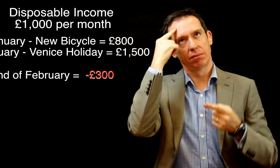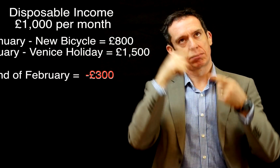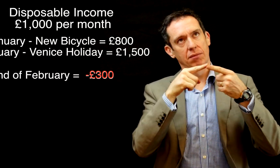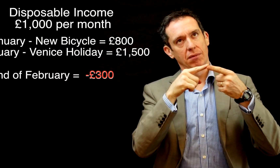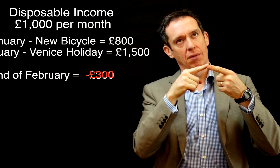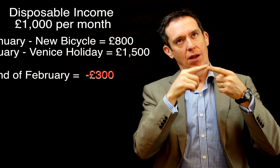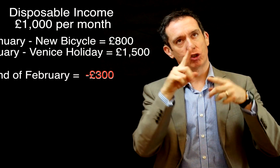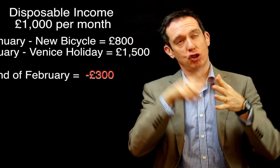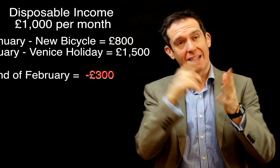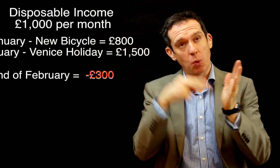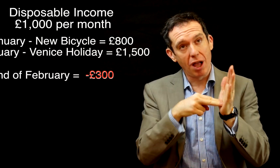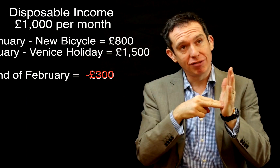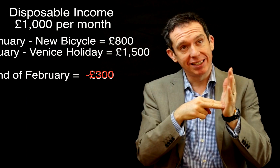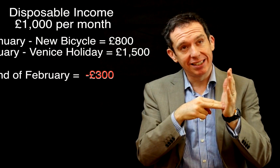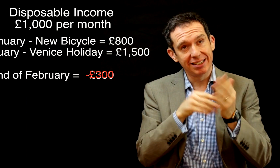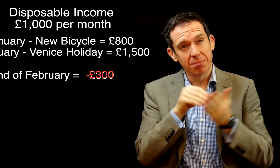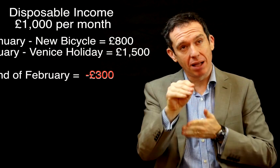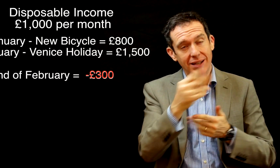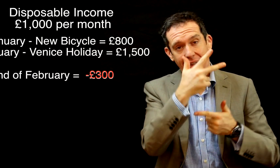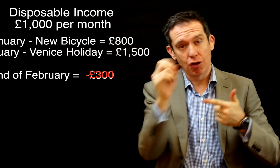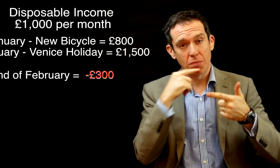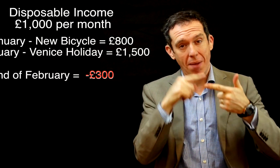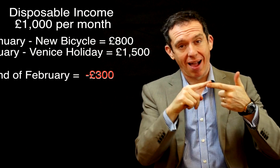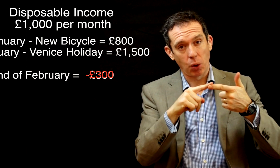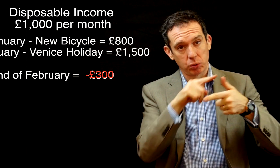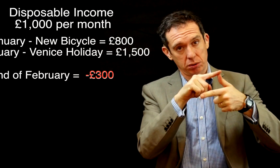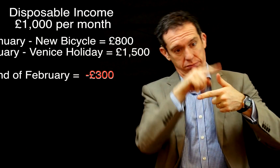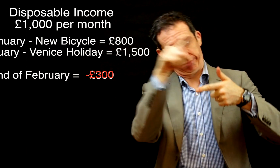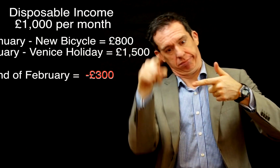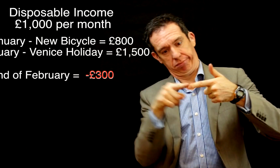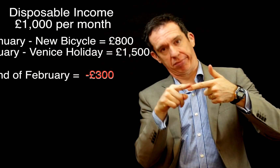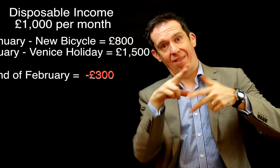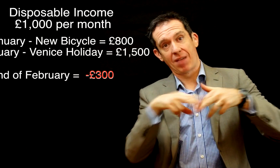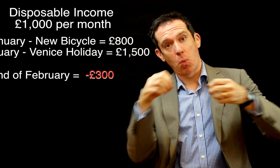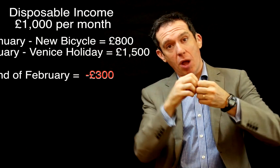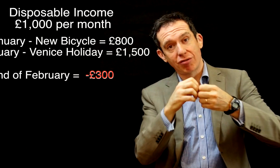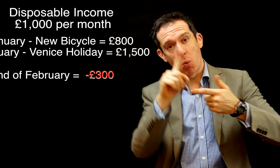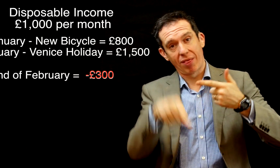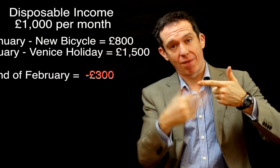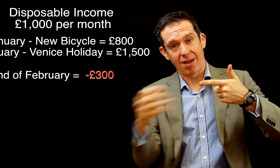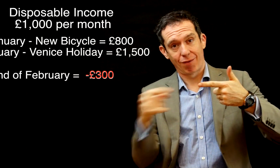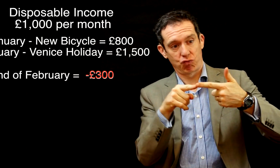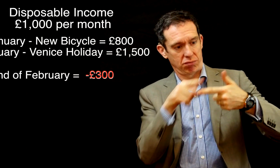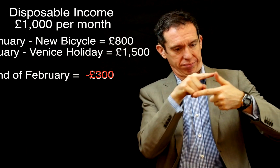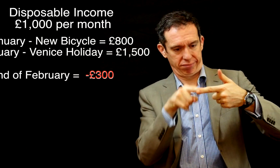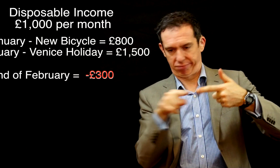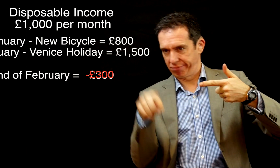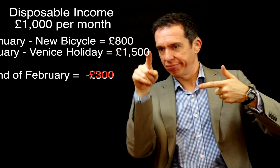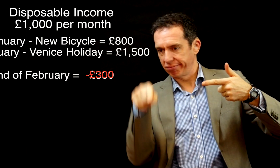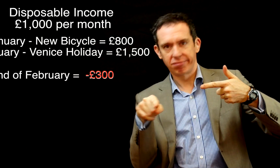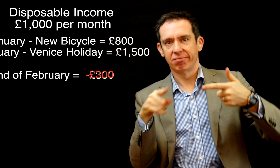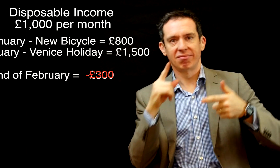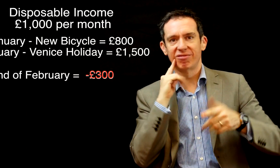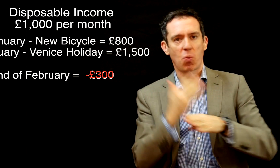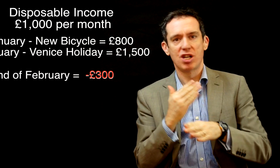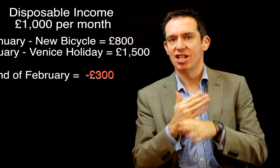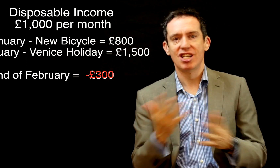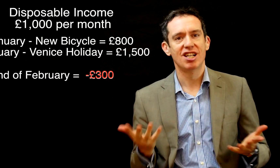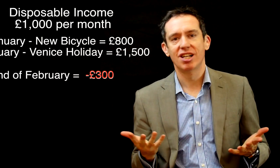So in January you pay £800 and then in February you paid out £1,500, it’s not working.